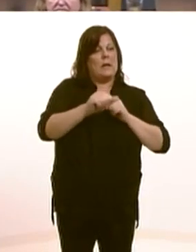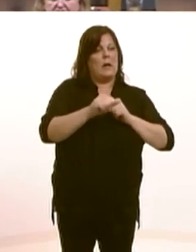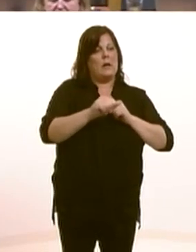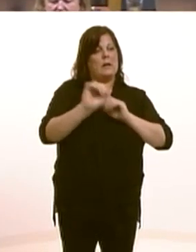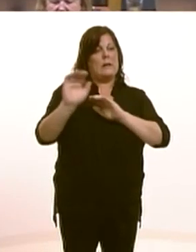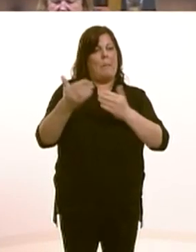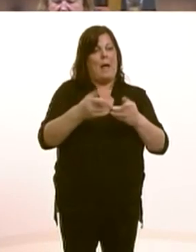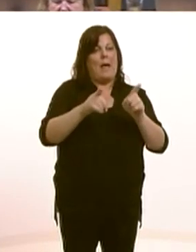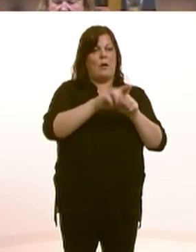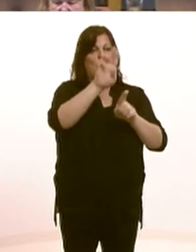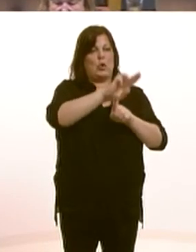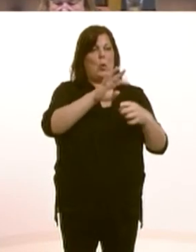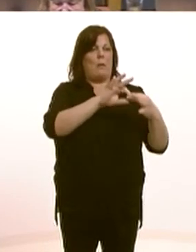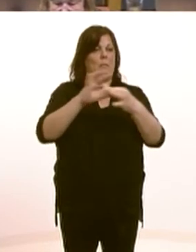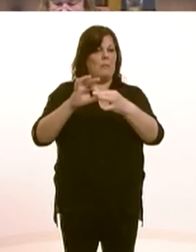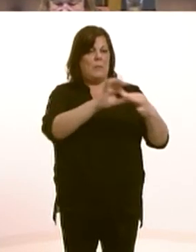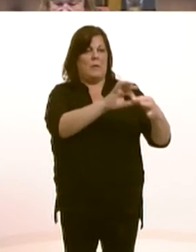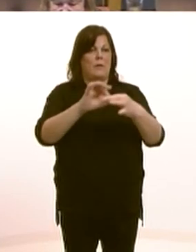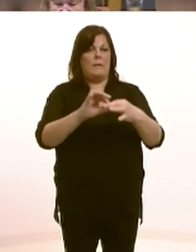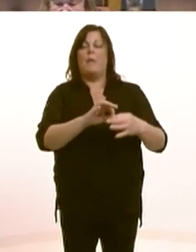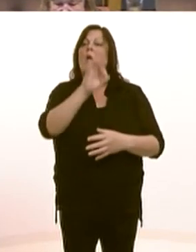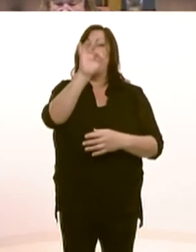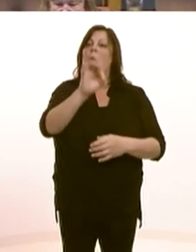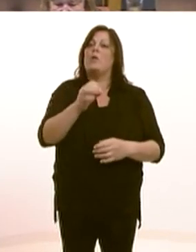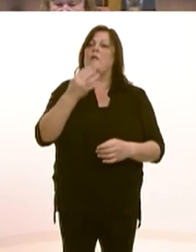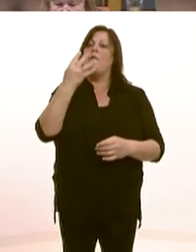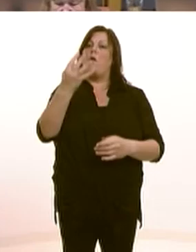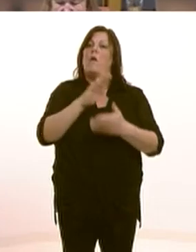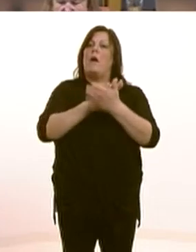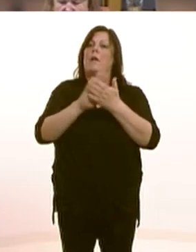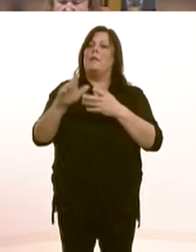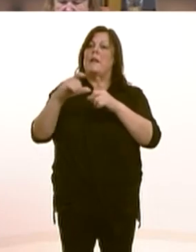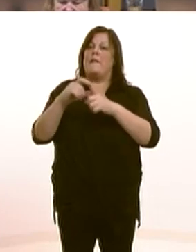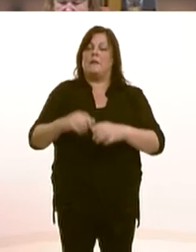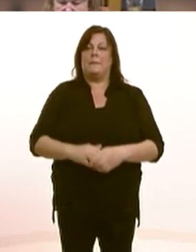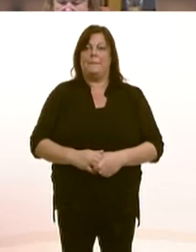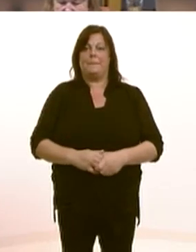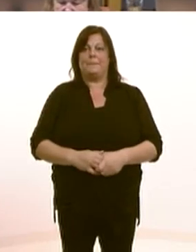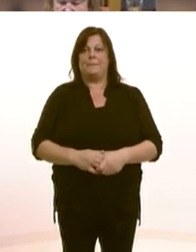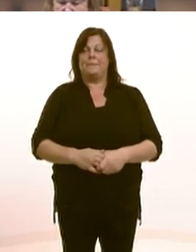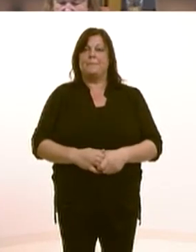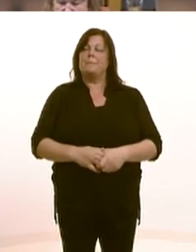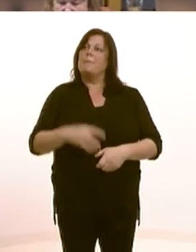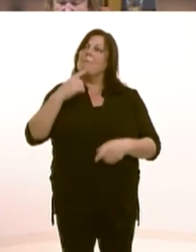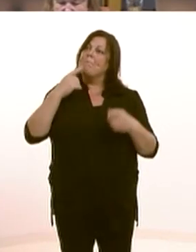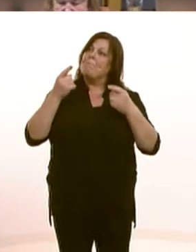A wnaiff y Prif Weinidog ddatganiad am gefnogaeth Llywodraeth Cymru i wasanaethau llyfrgell yng Nghymru?